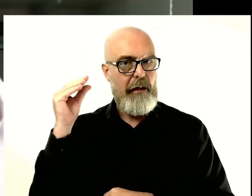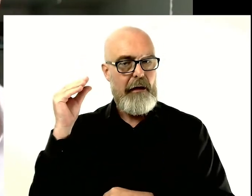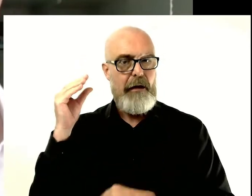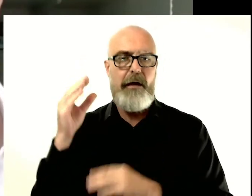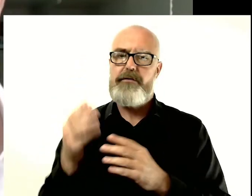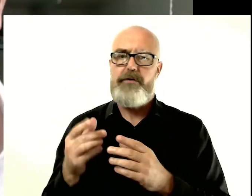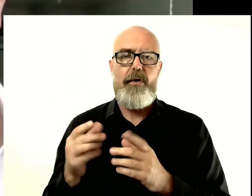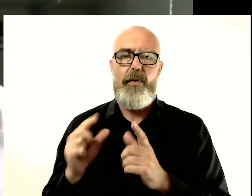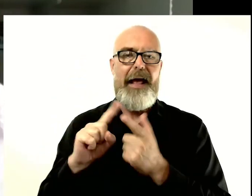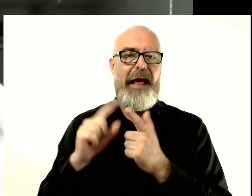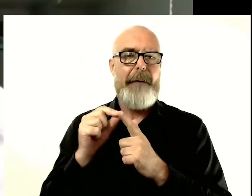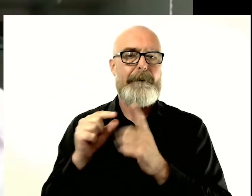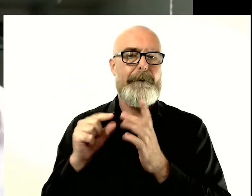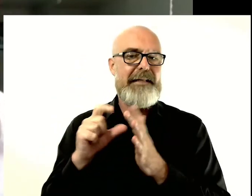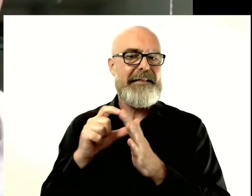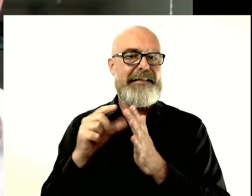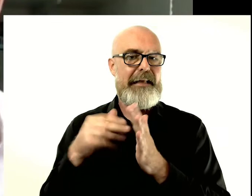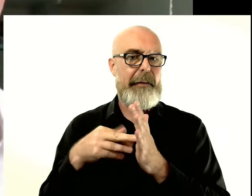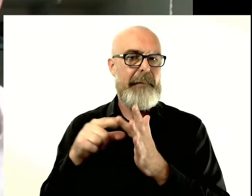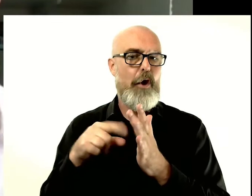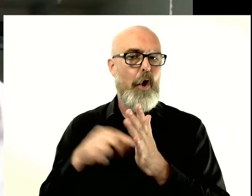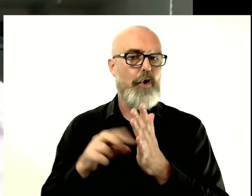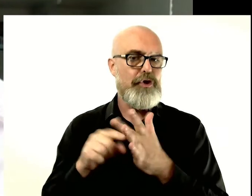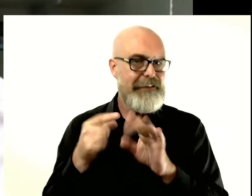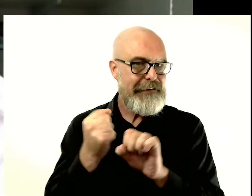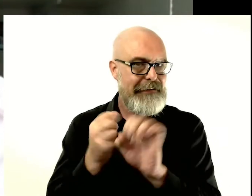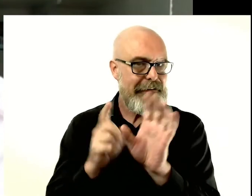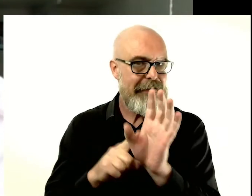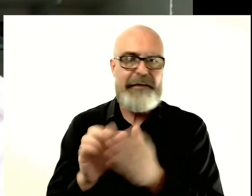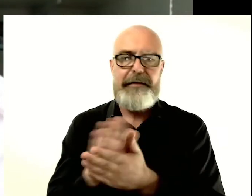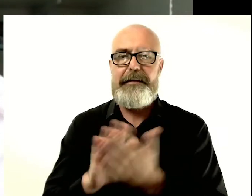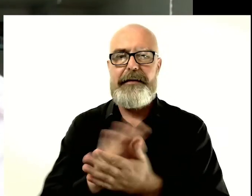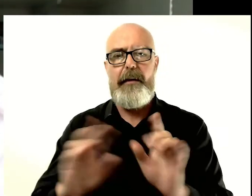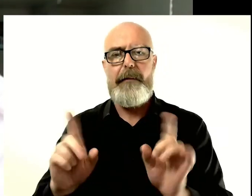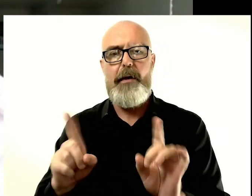this is another question what is epidemiology